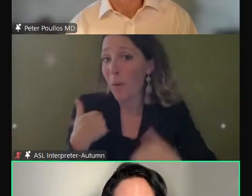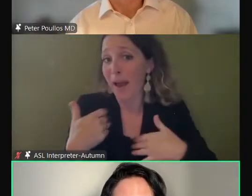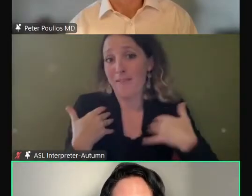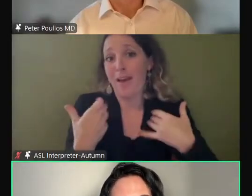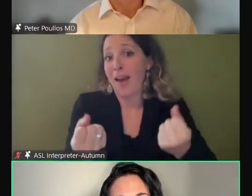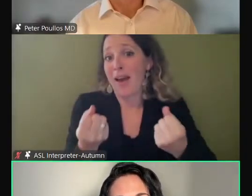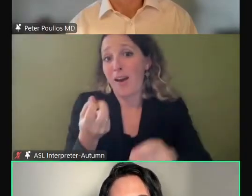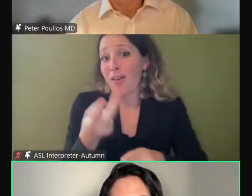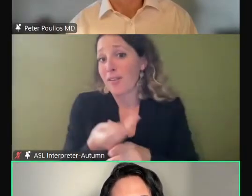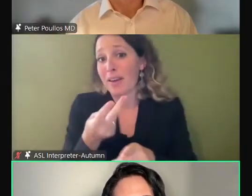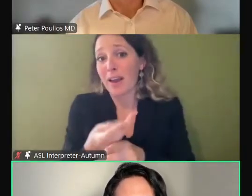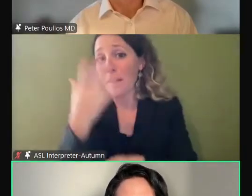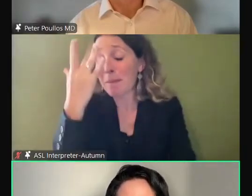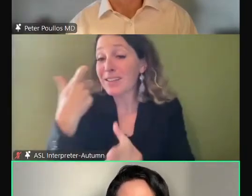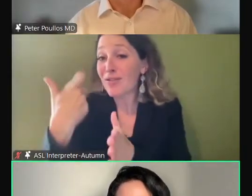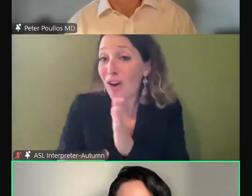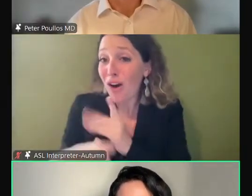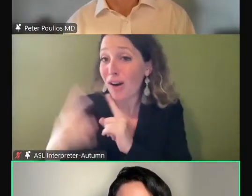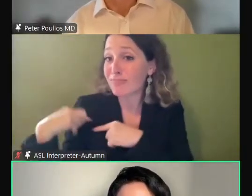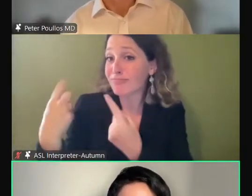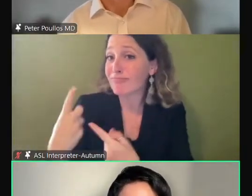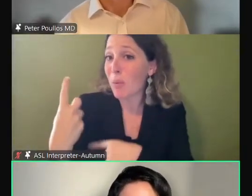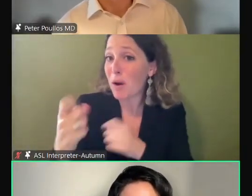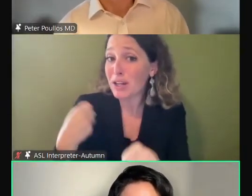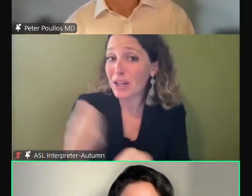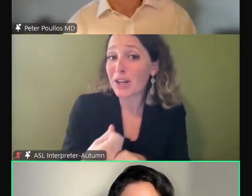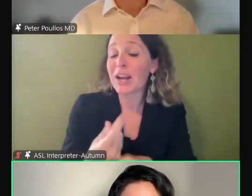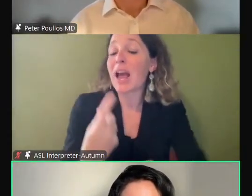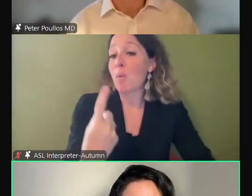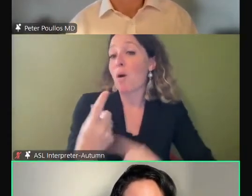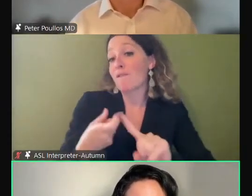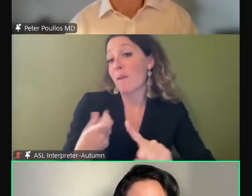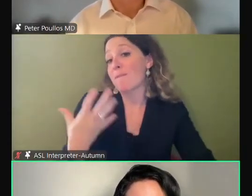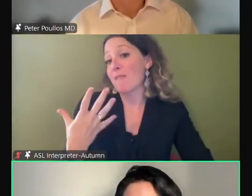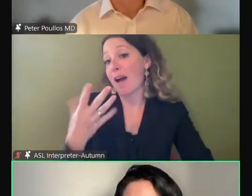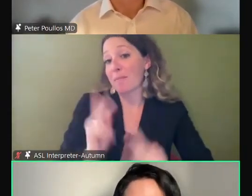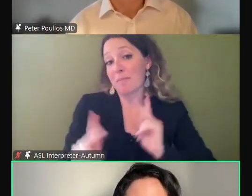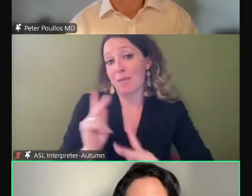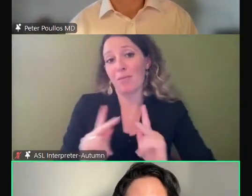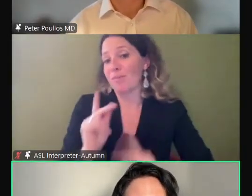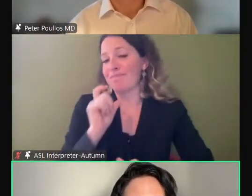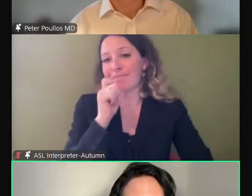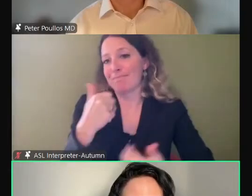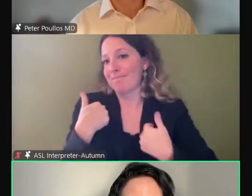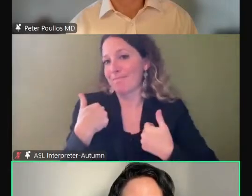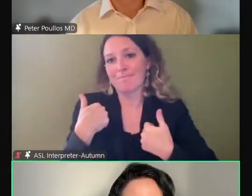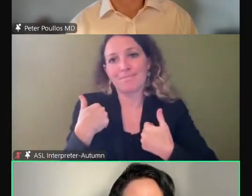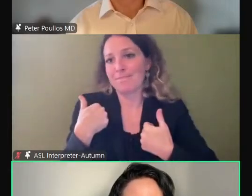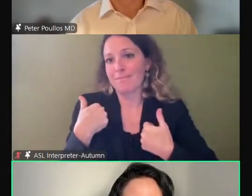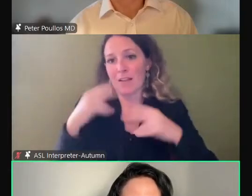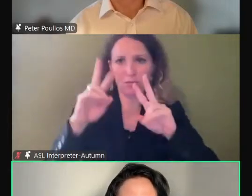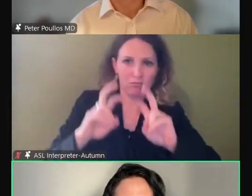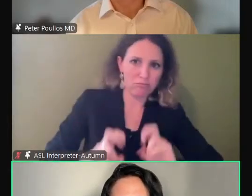five didn't have a routine check-up in the past year. So, to solve this, we of course,